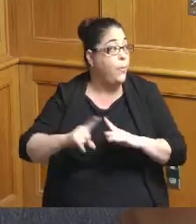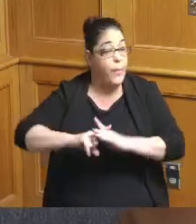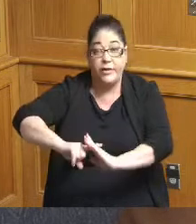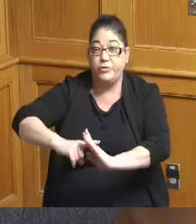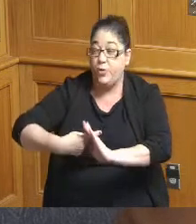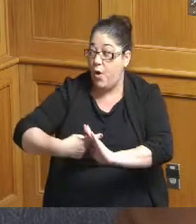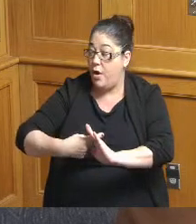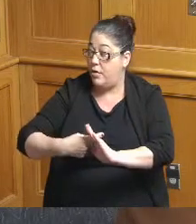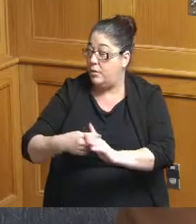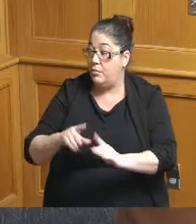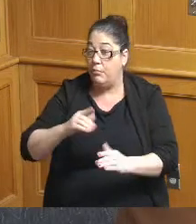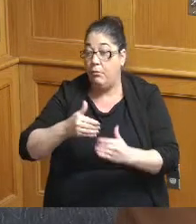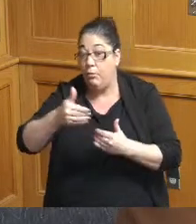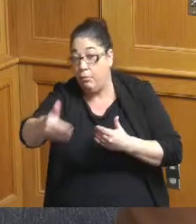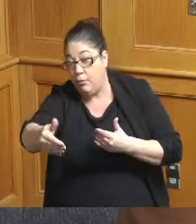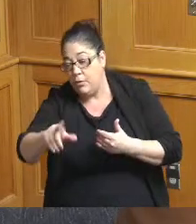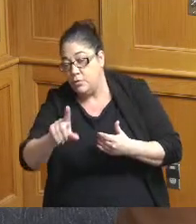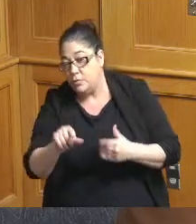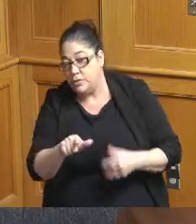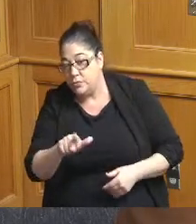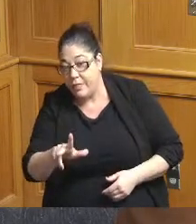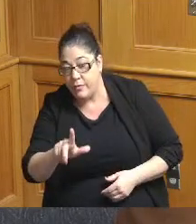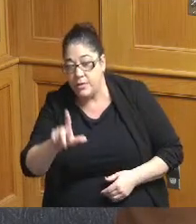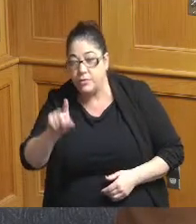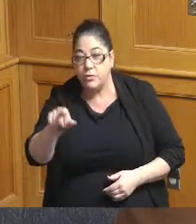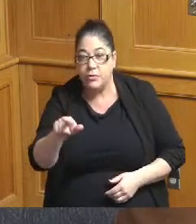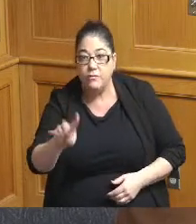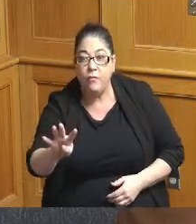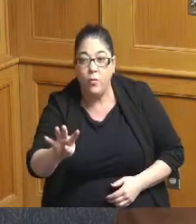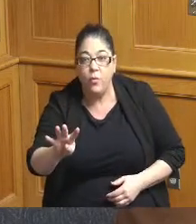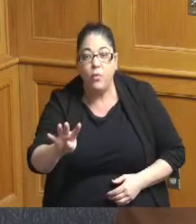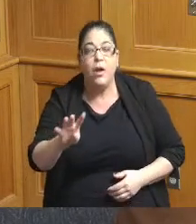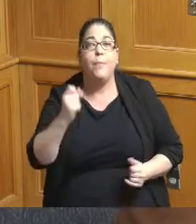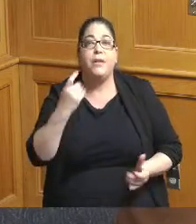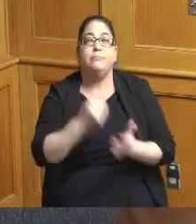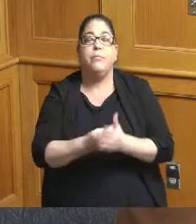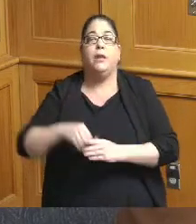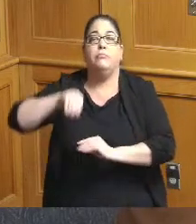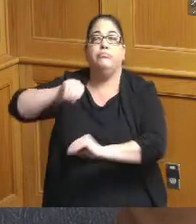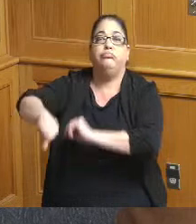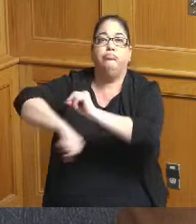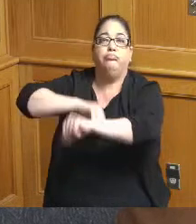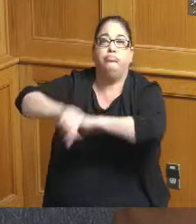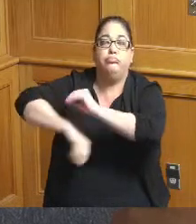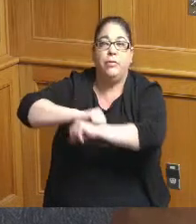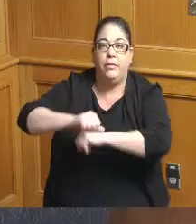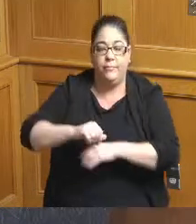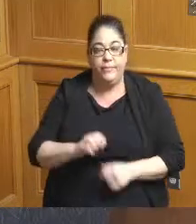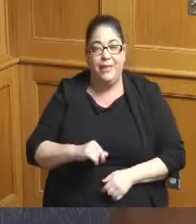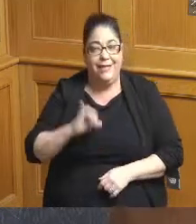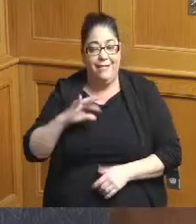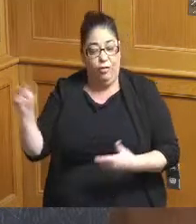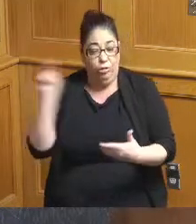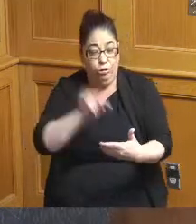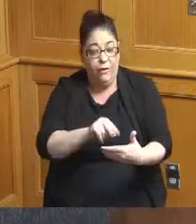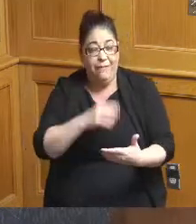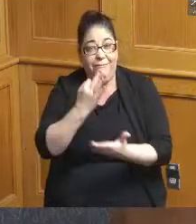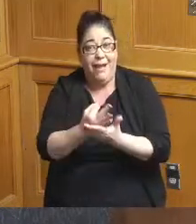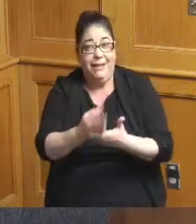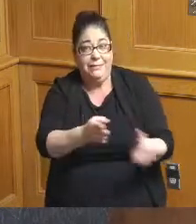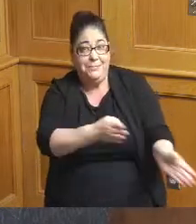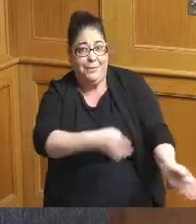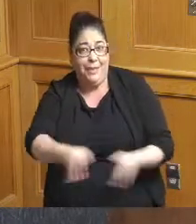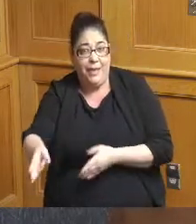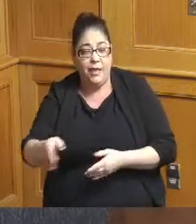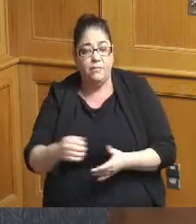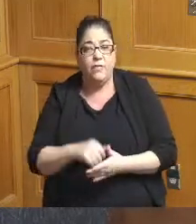2023 or 2024 dollars would go to when you go to the financing plan we have the convention facility